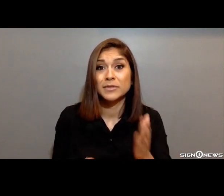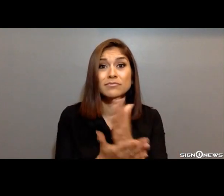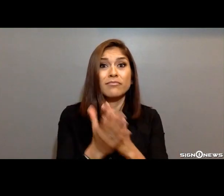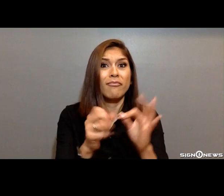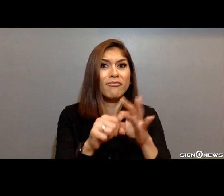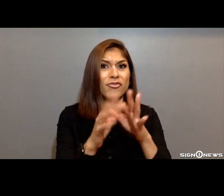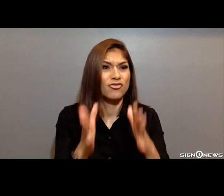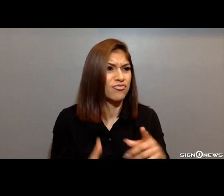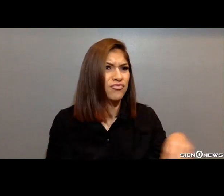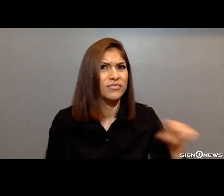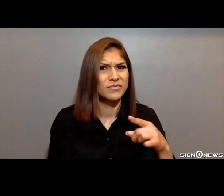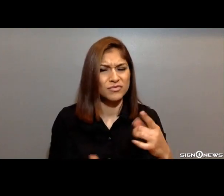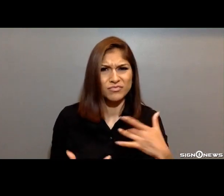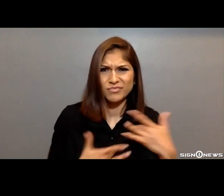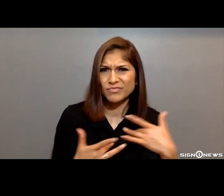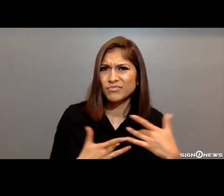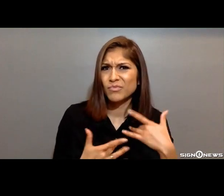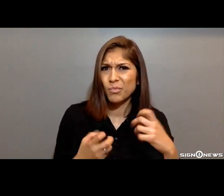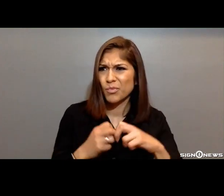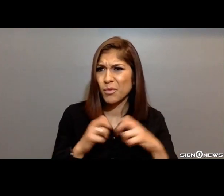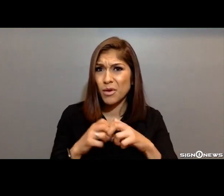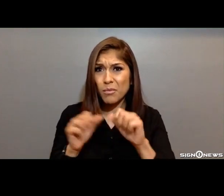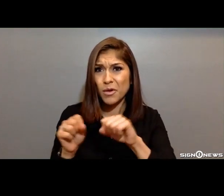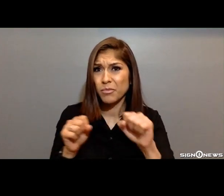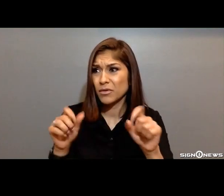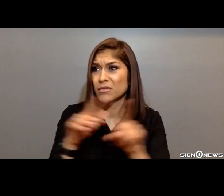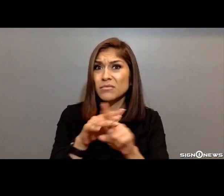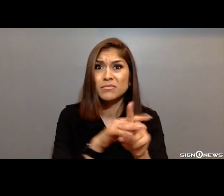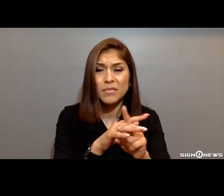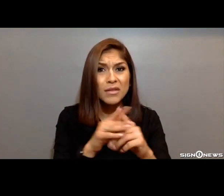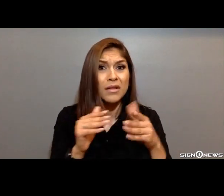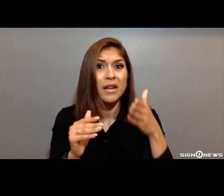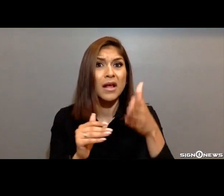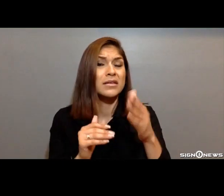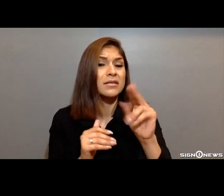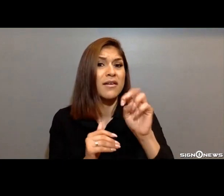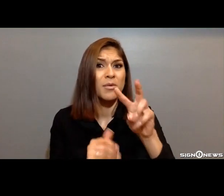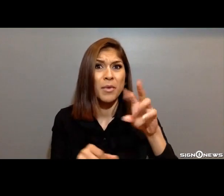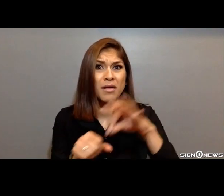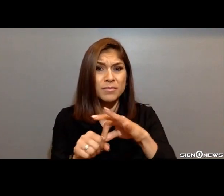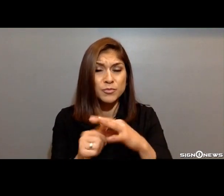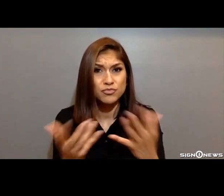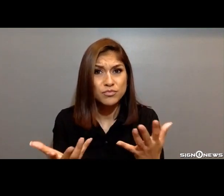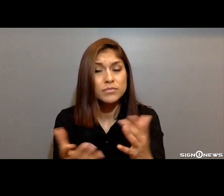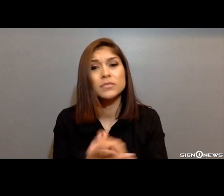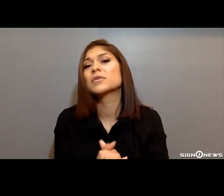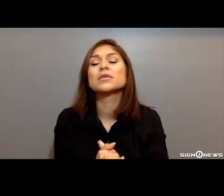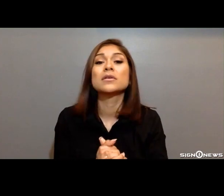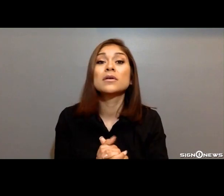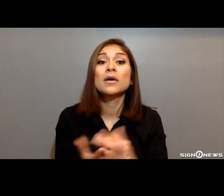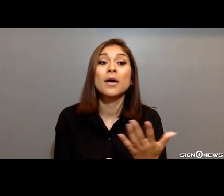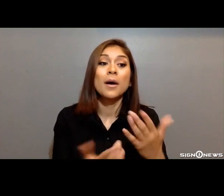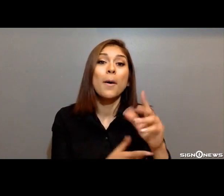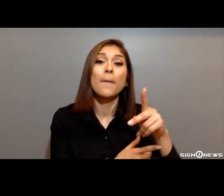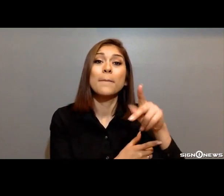Some voters are worried that the problems may be present in November's general election.